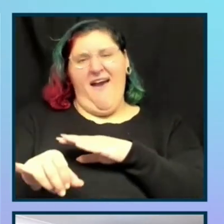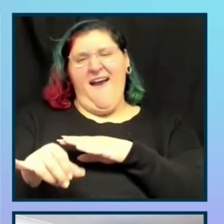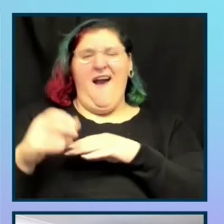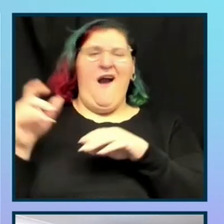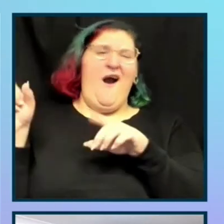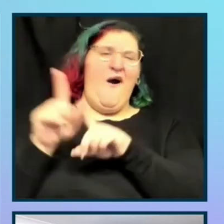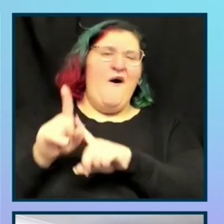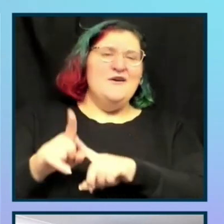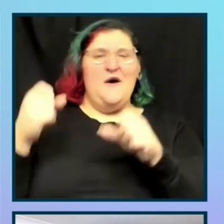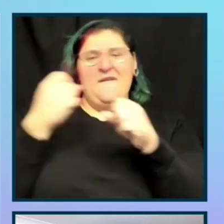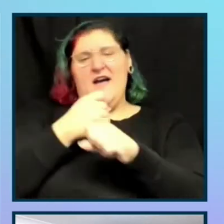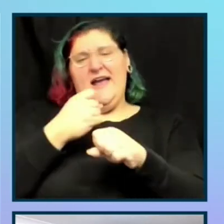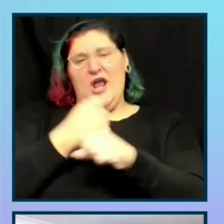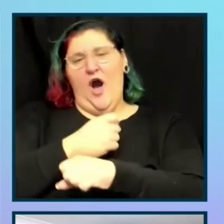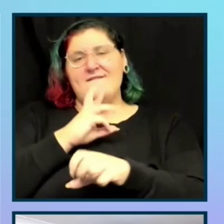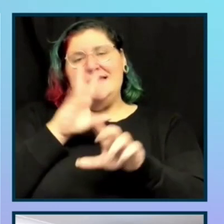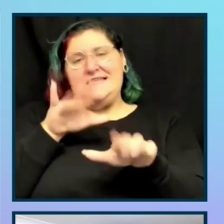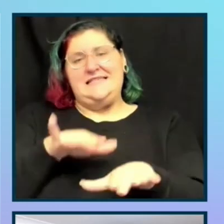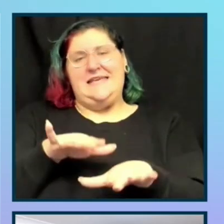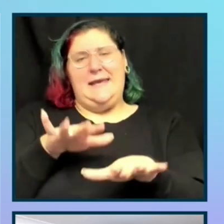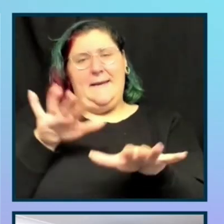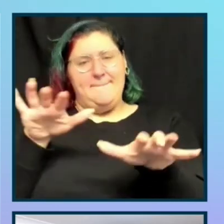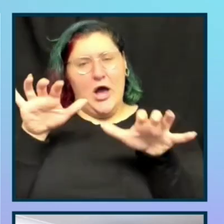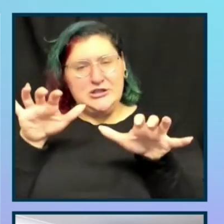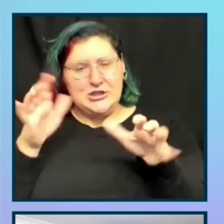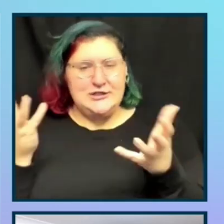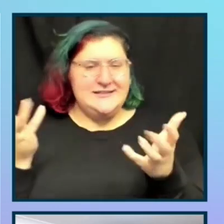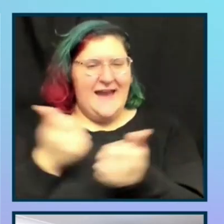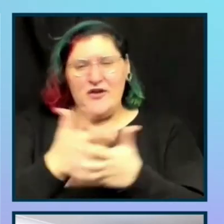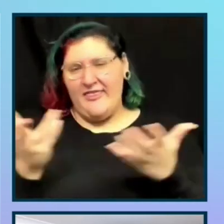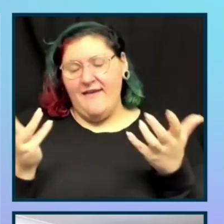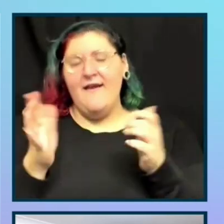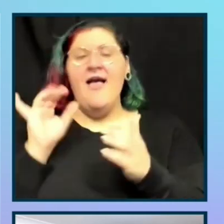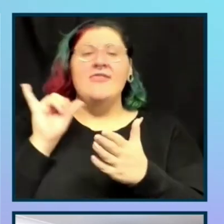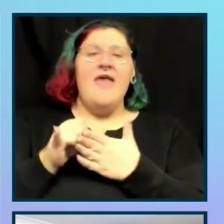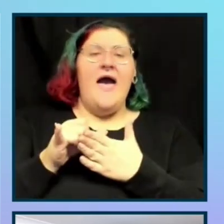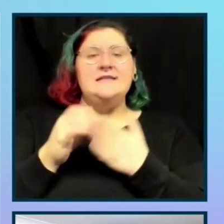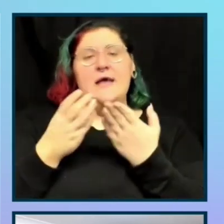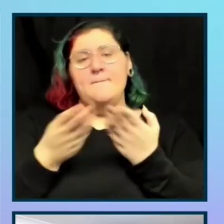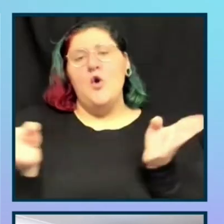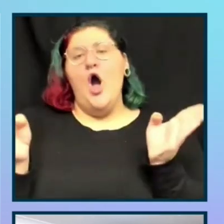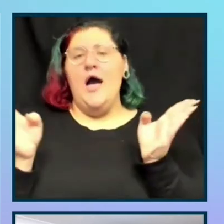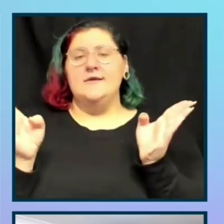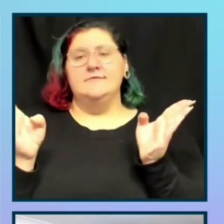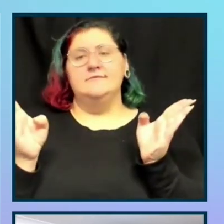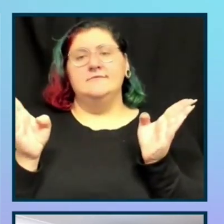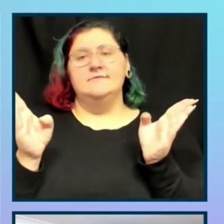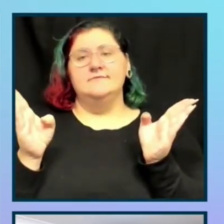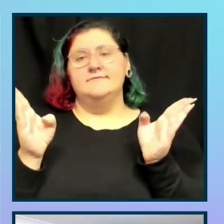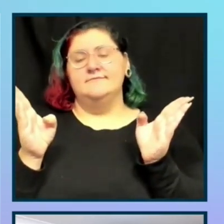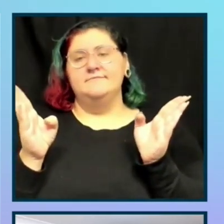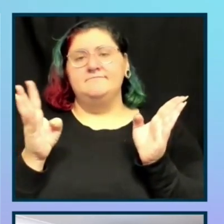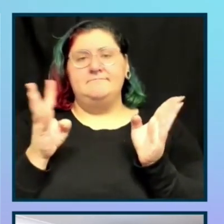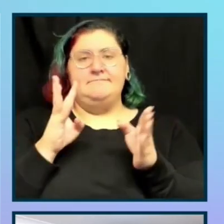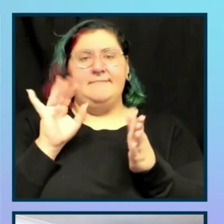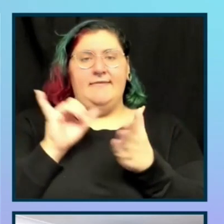So, but as I say you know, that's just the broad overview really. But let's start where I started.